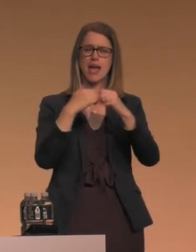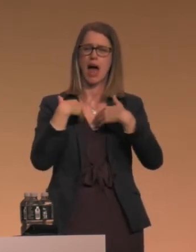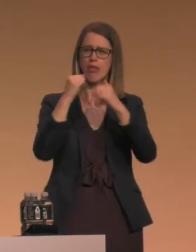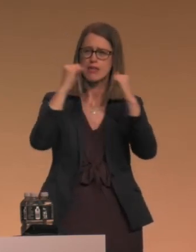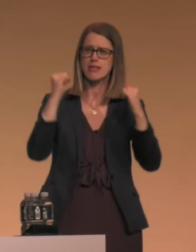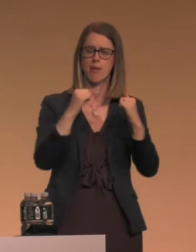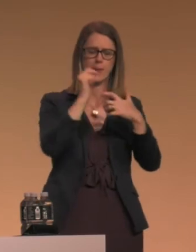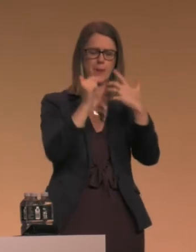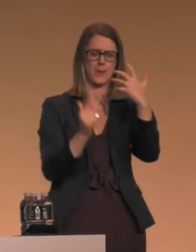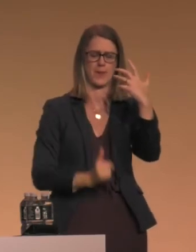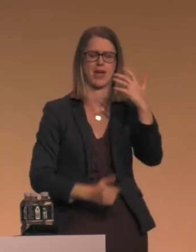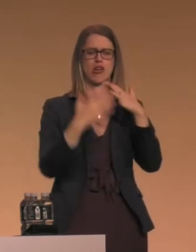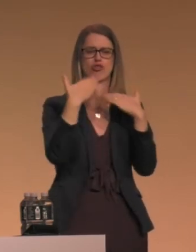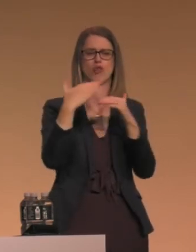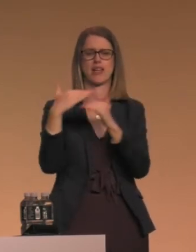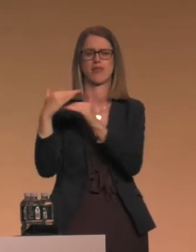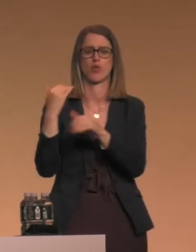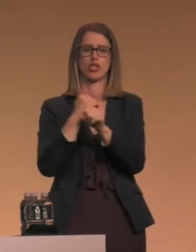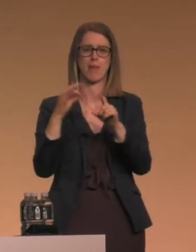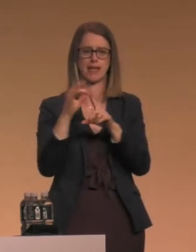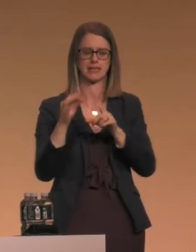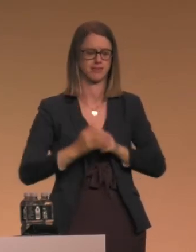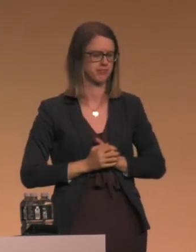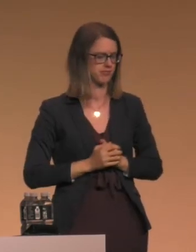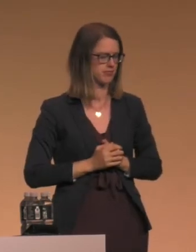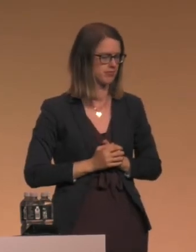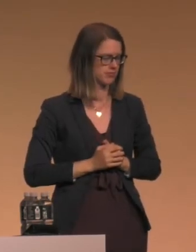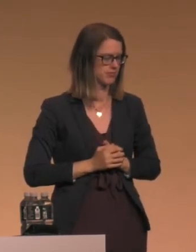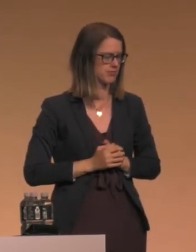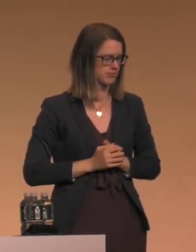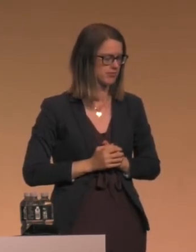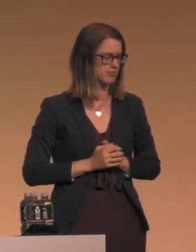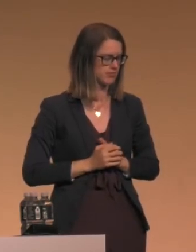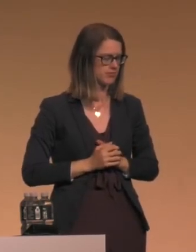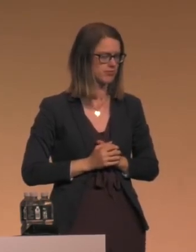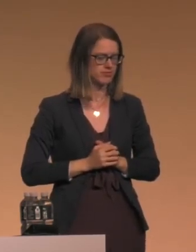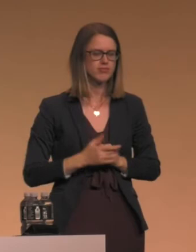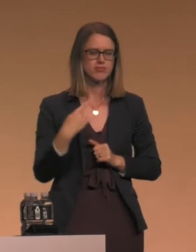and many, many more constraints. GPs are under immense and increasing pressure